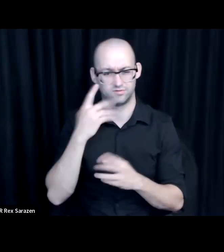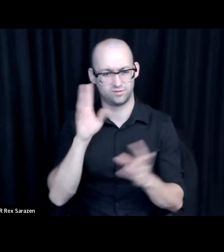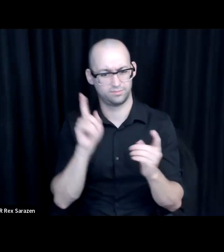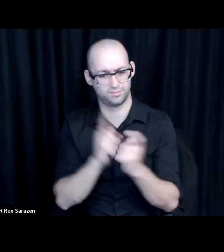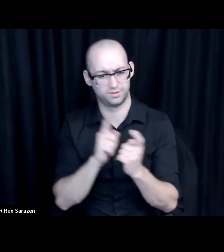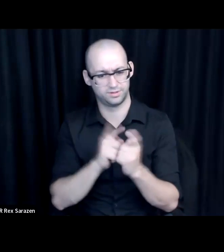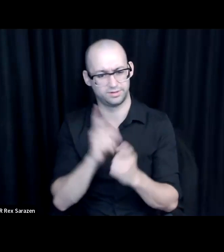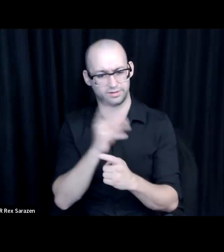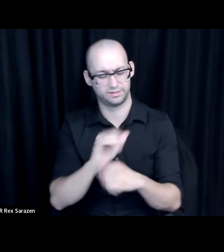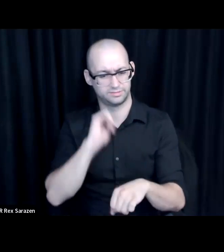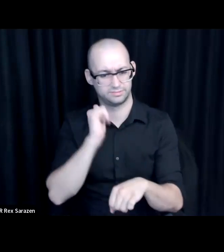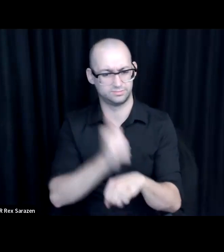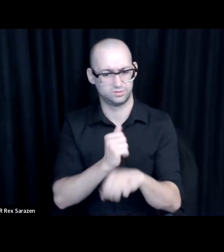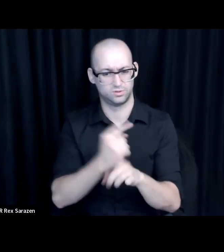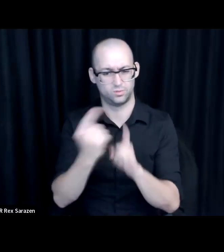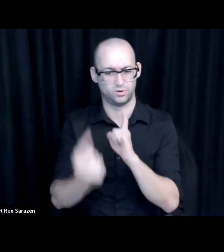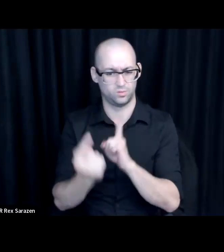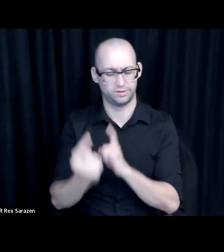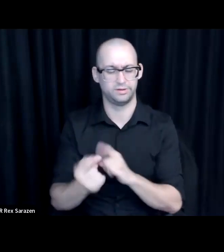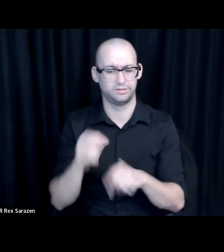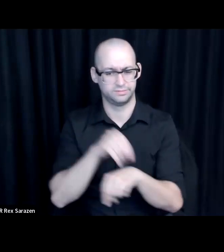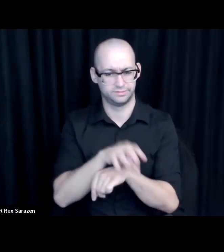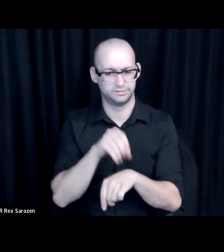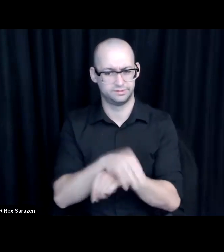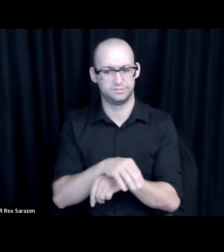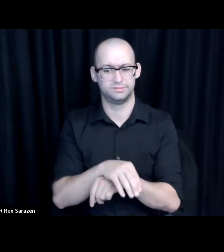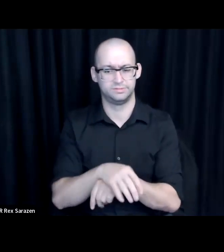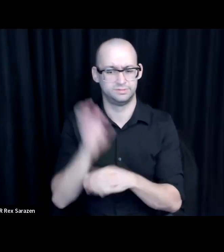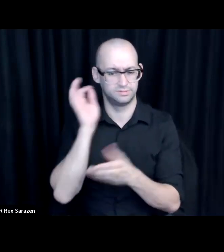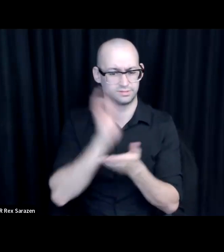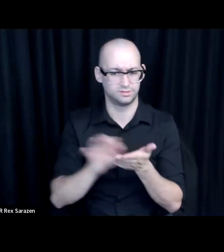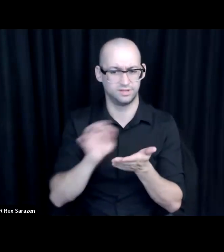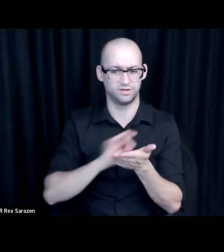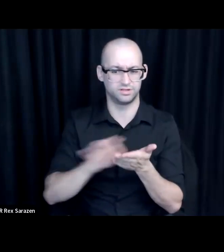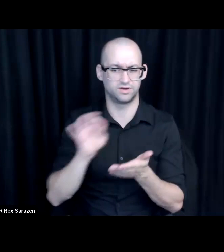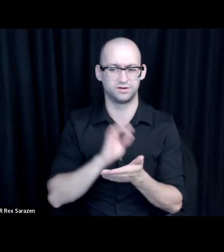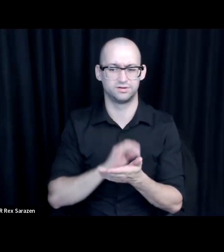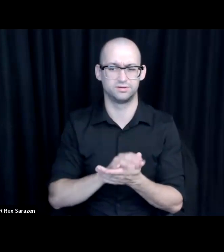those one to one consultations that Secretary Snider-Ashtari mentioned were so critical.